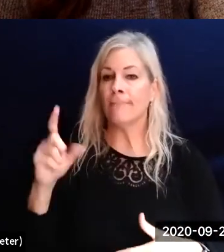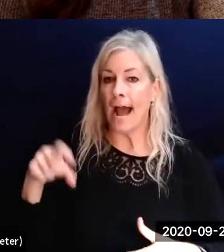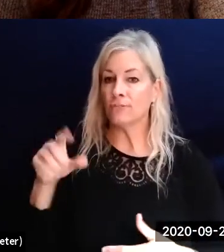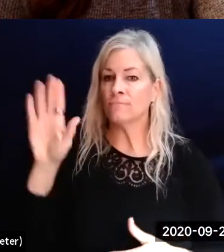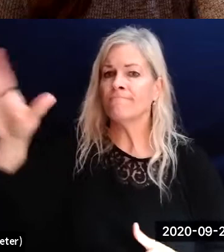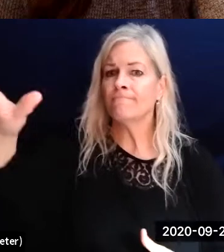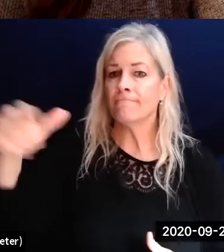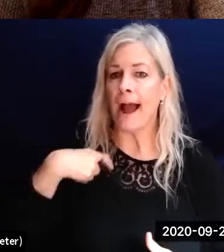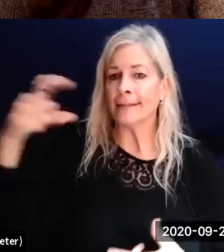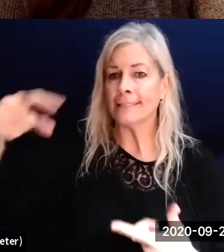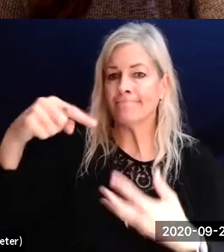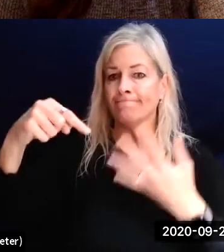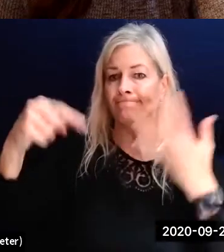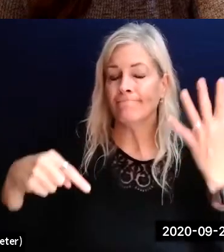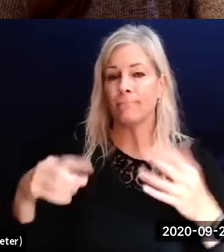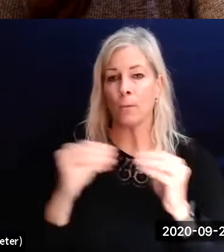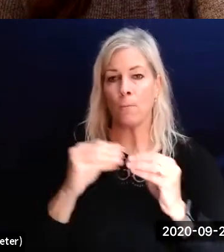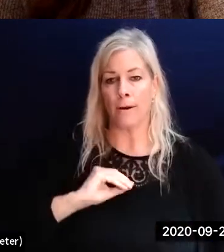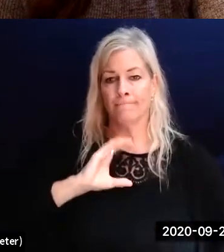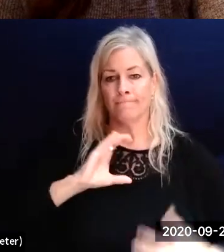When I use my cane